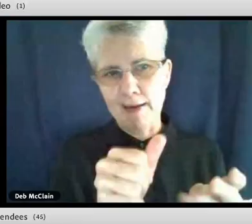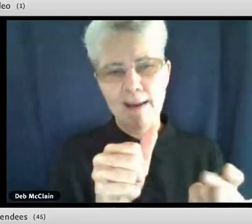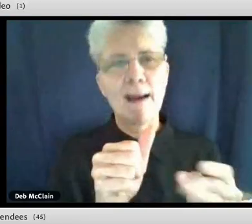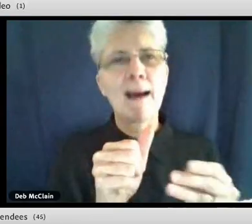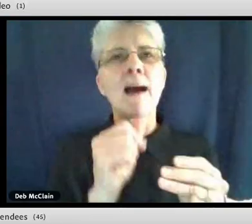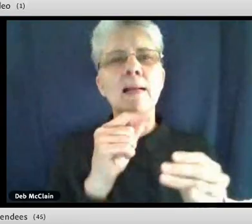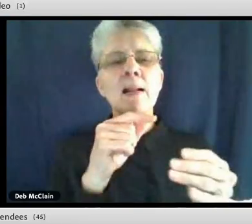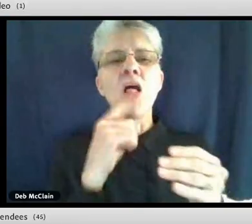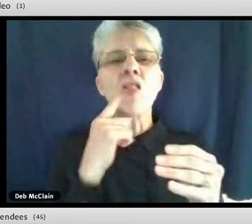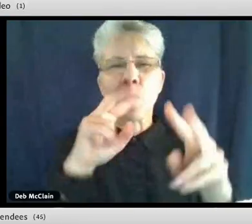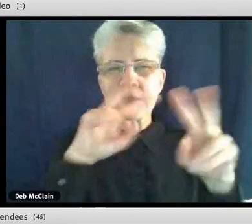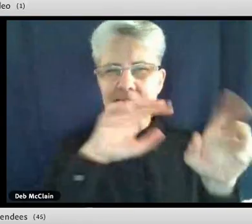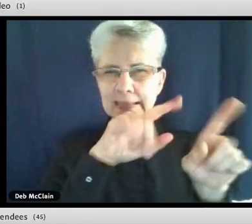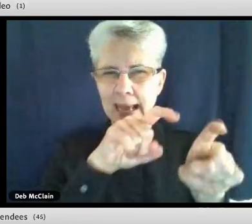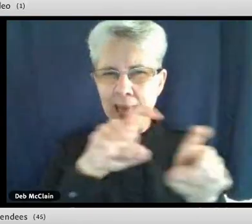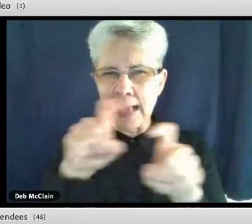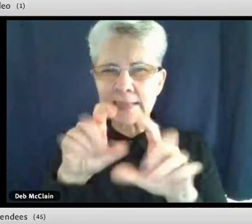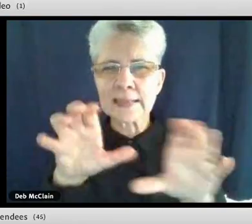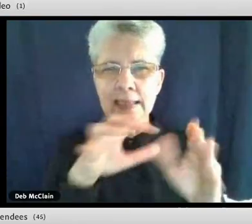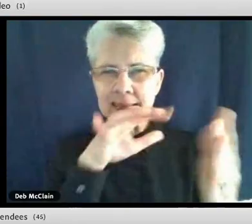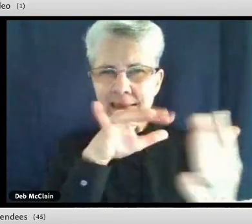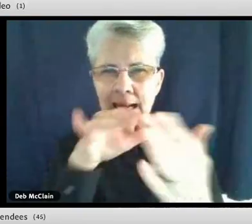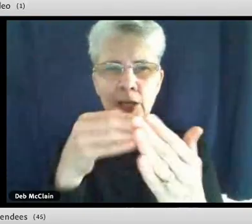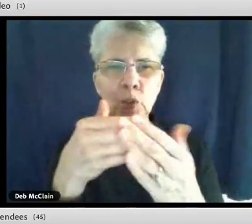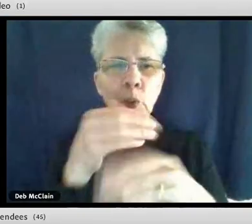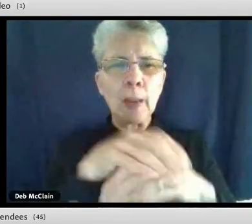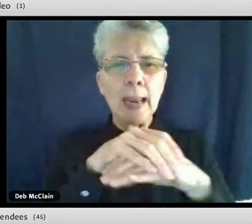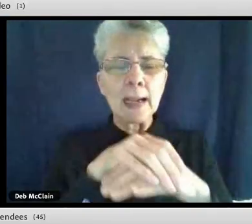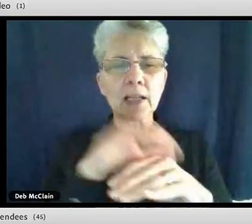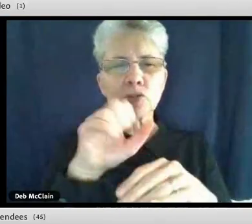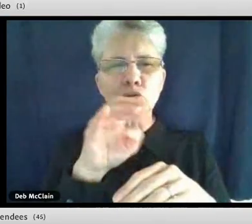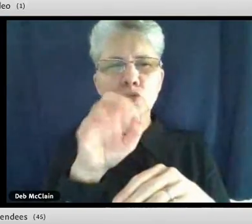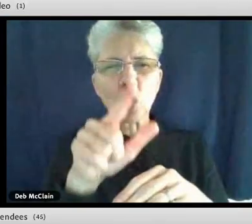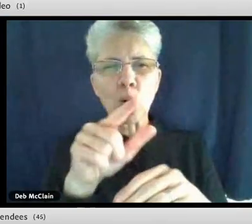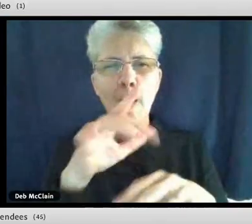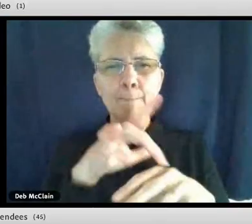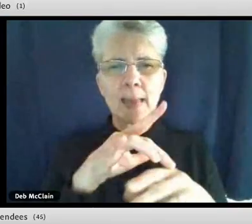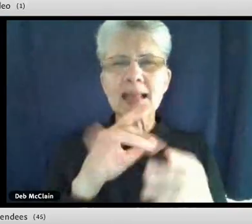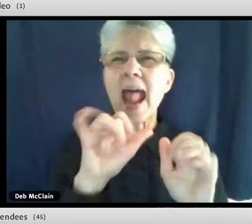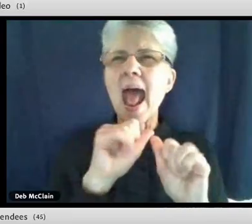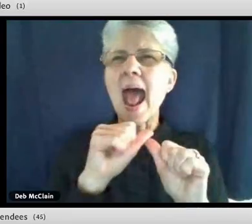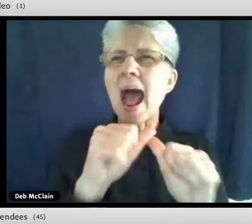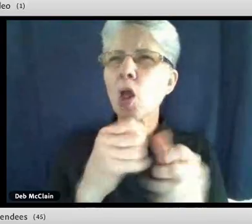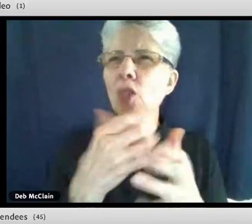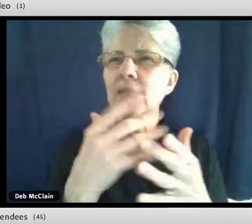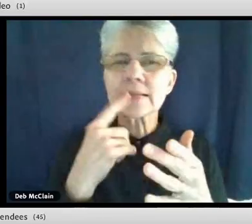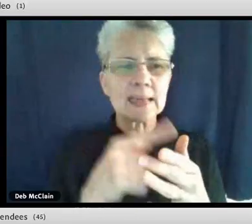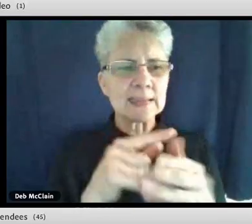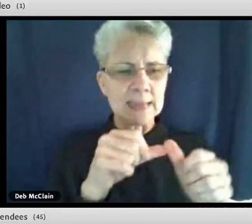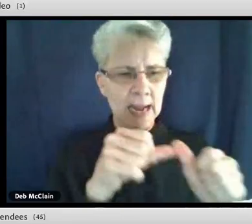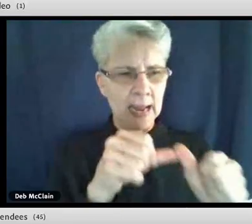There's a study in "The New England Journal of Medicine" where they look at how long things can stay on different objects,